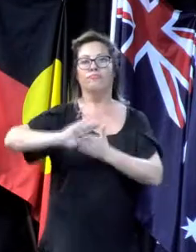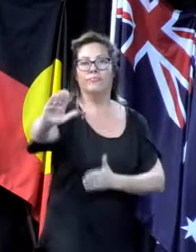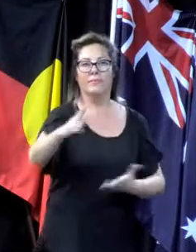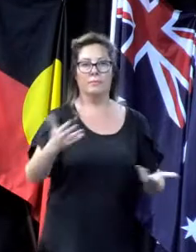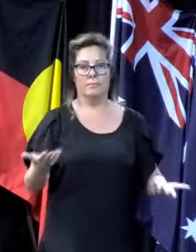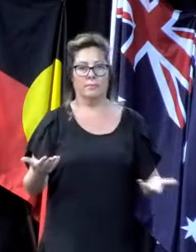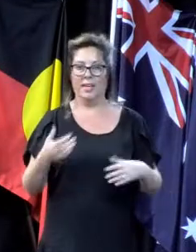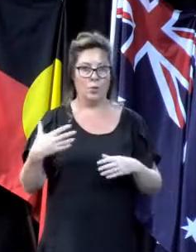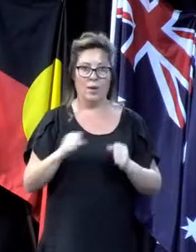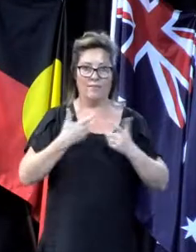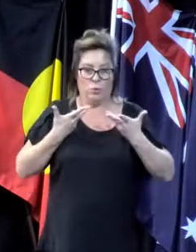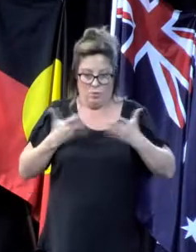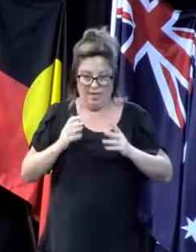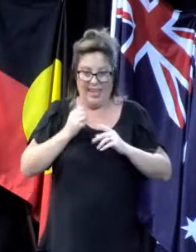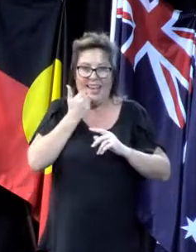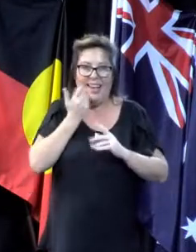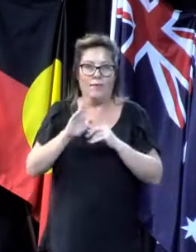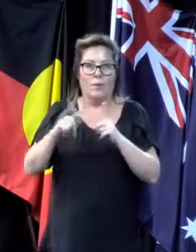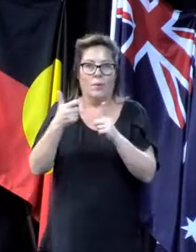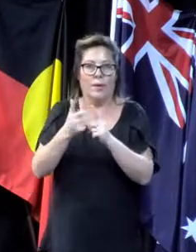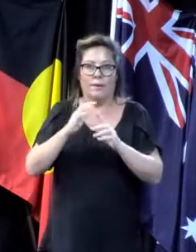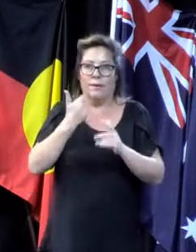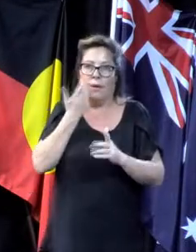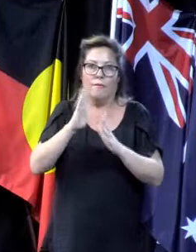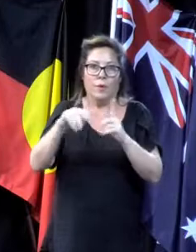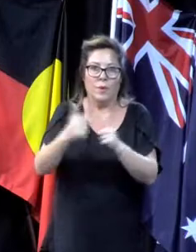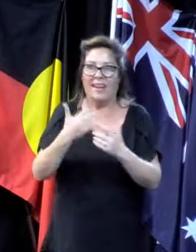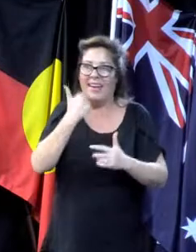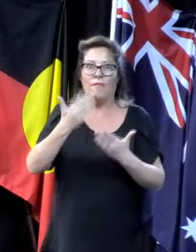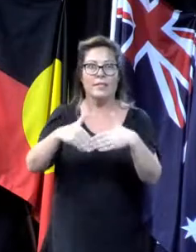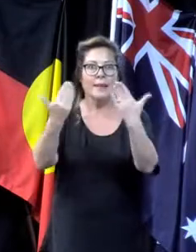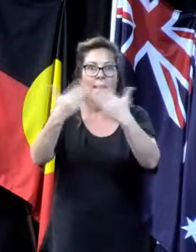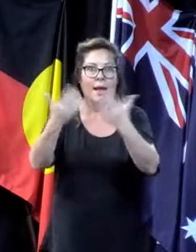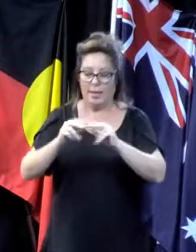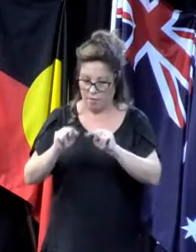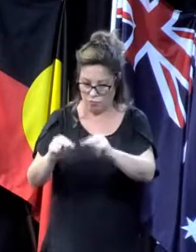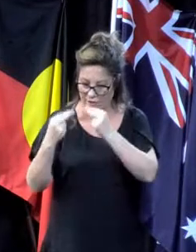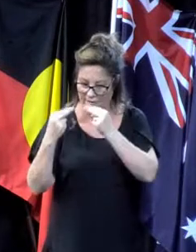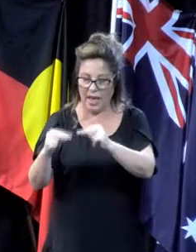There’s that continuous needing to reflect and assess and go back